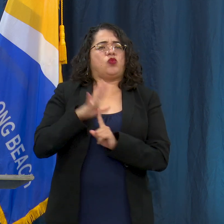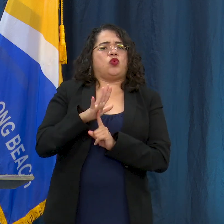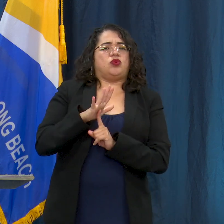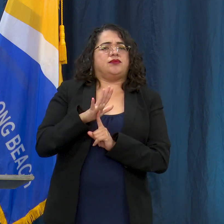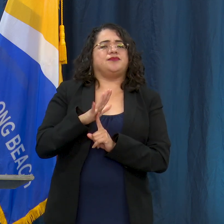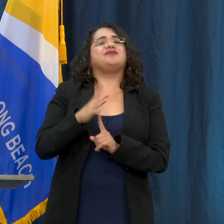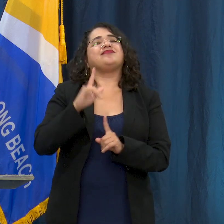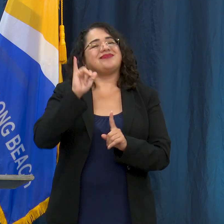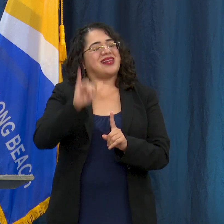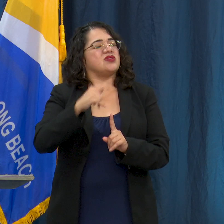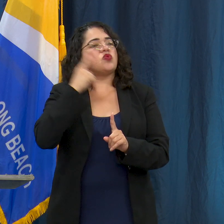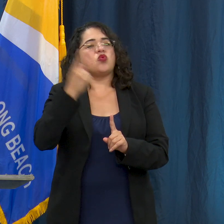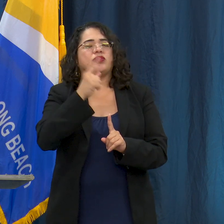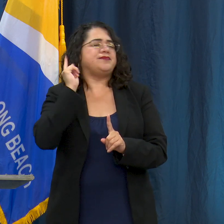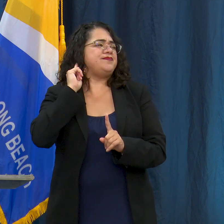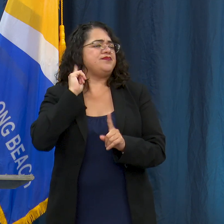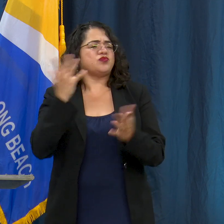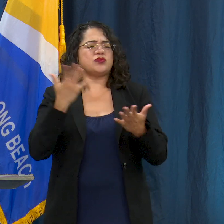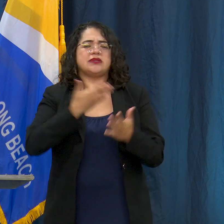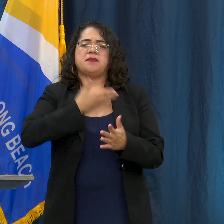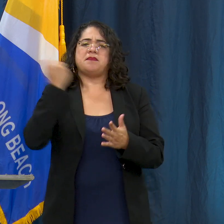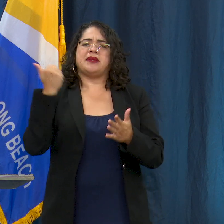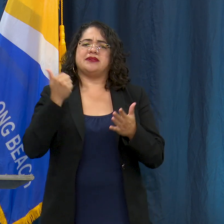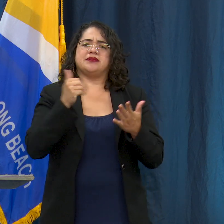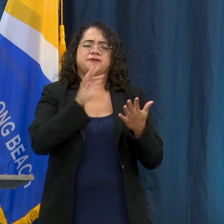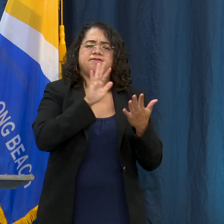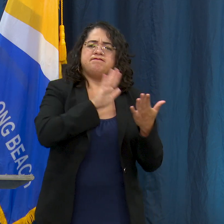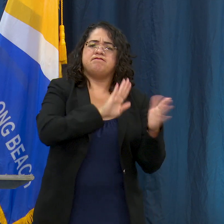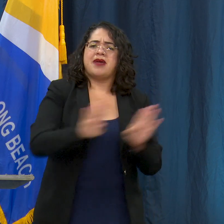ourselves from being around someone else who might be infected and of course